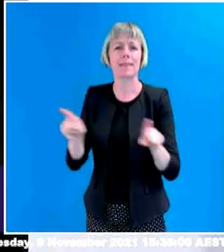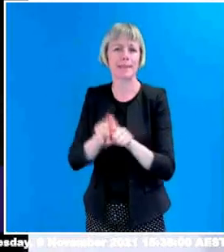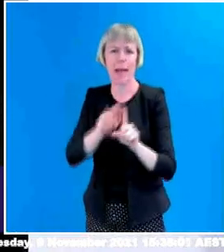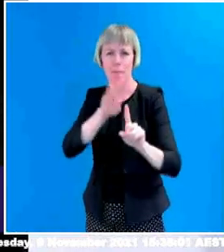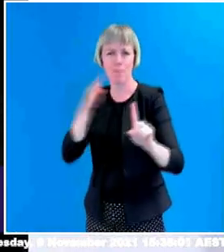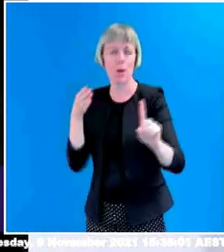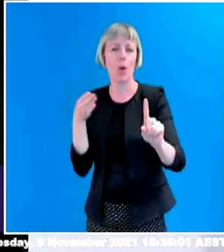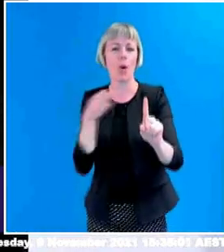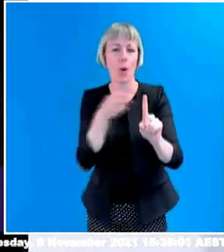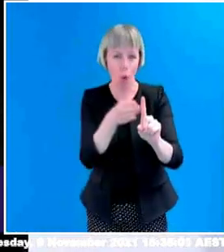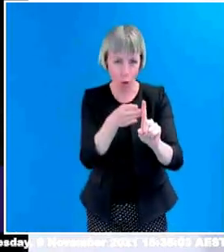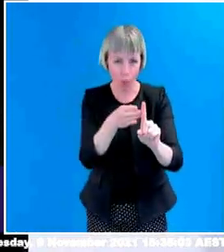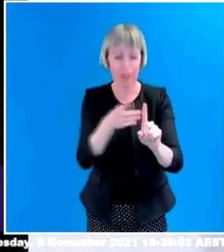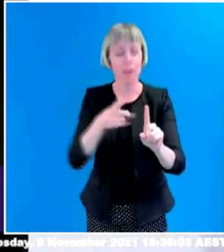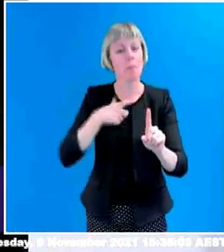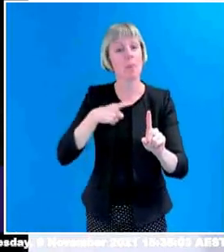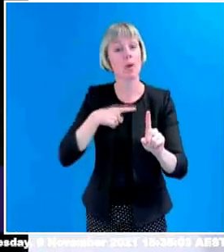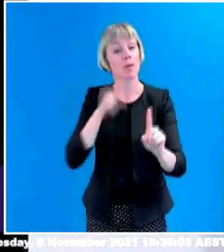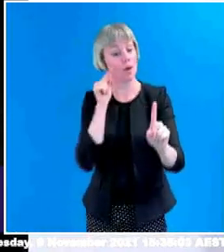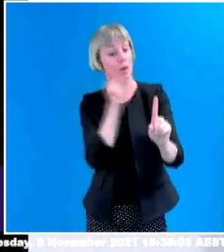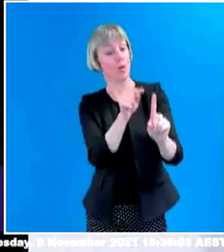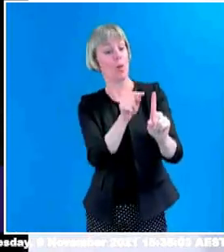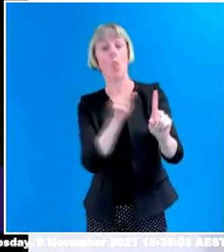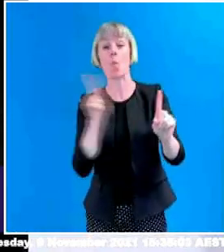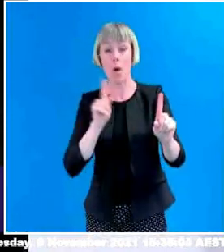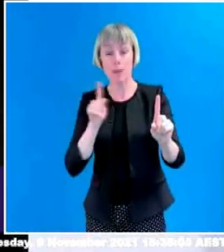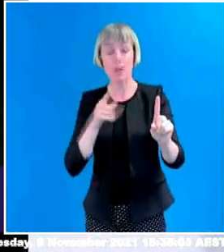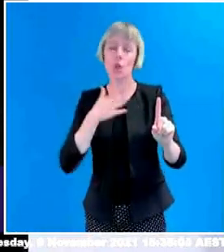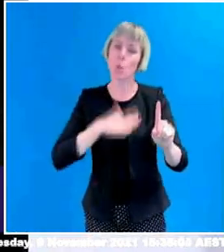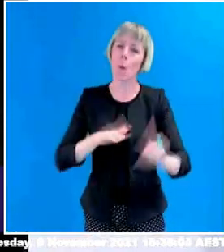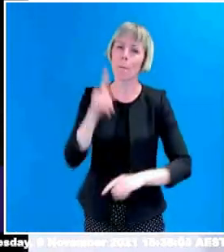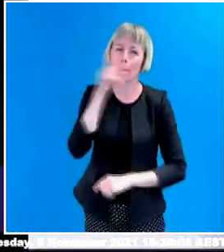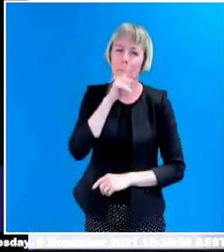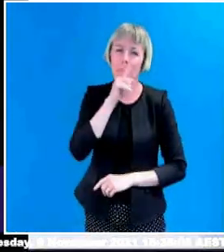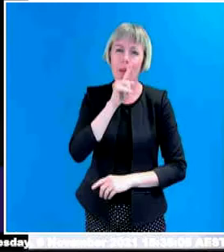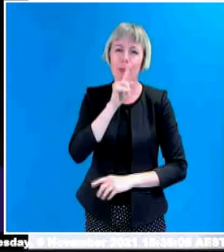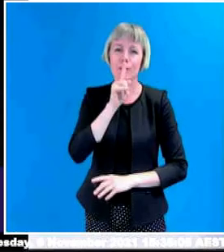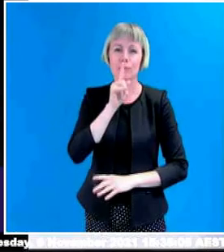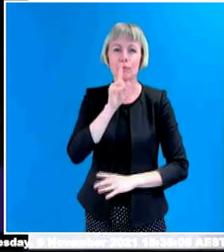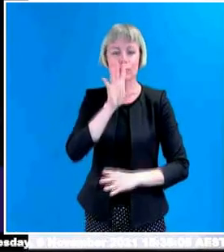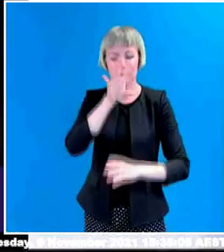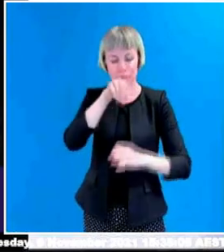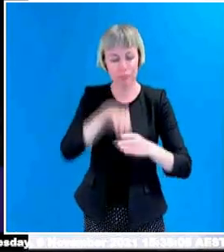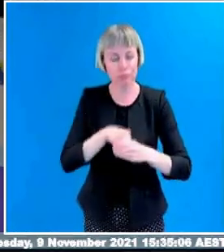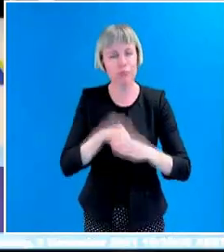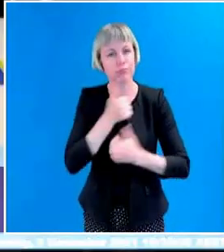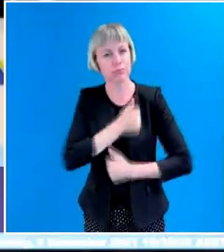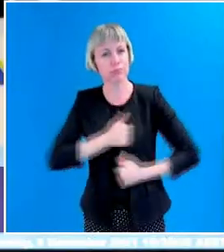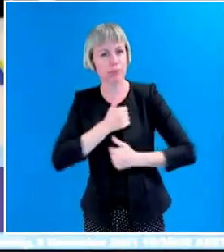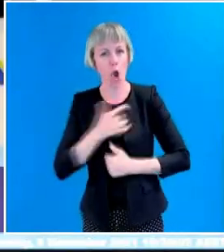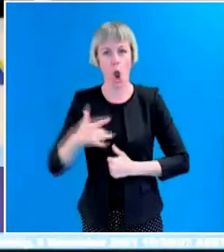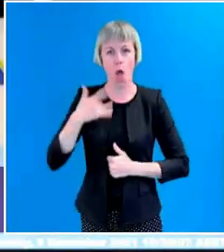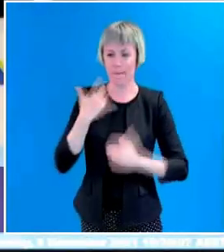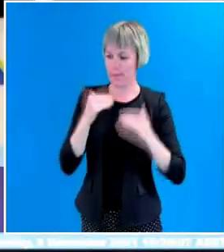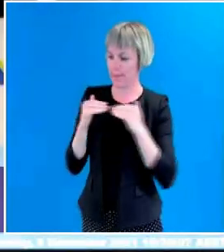sense that you want people to be able to engage in life on the same basis as everyone else.